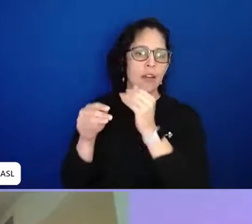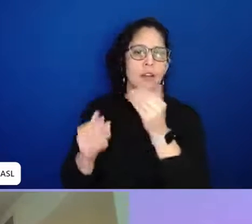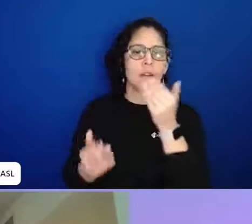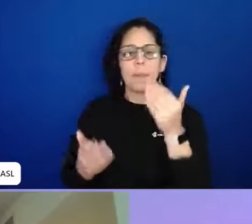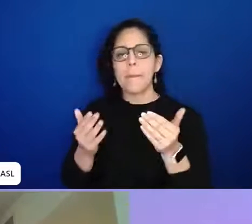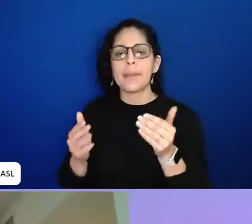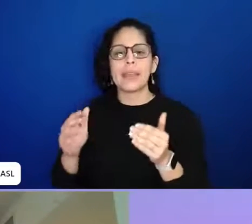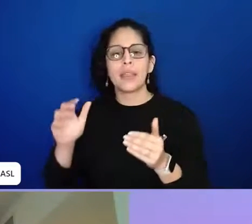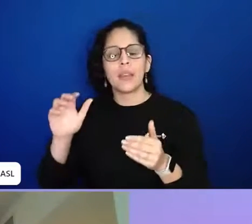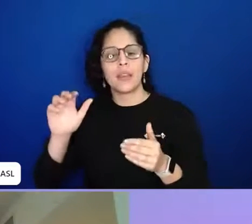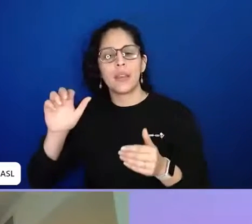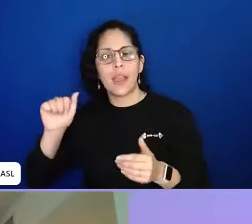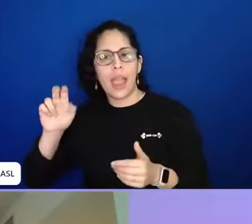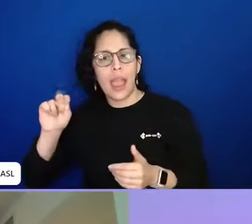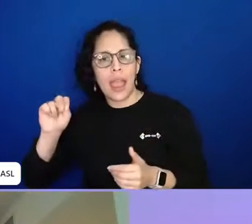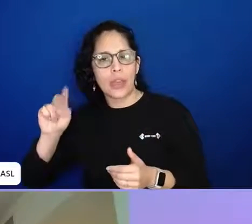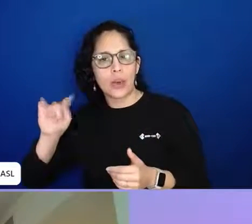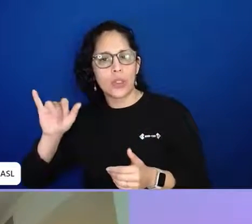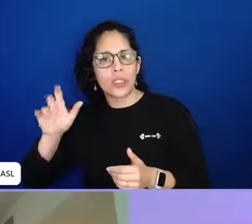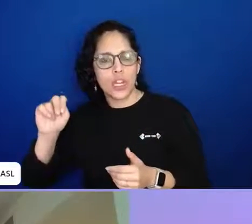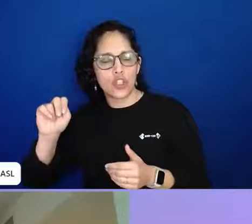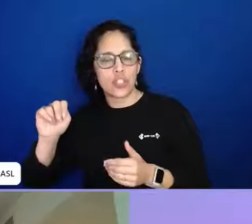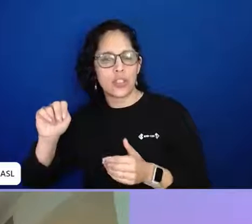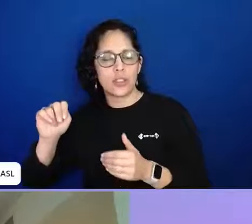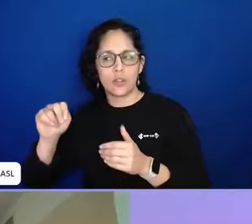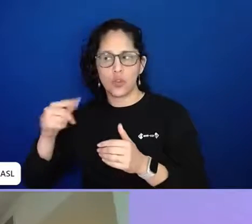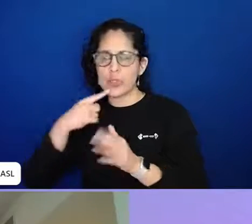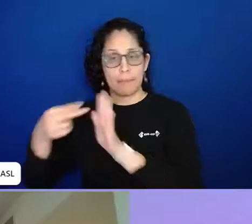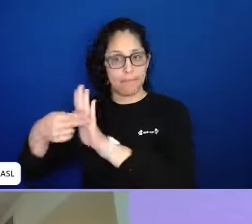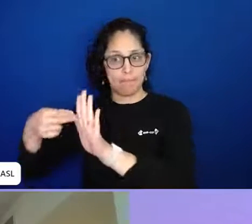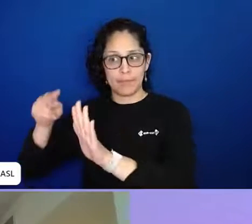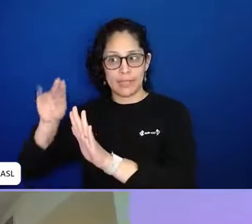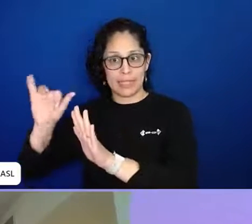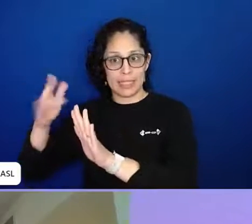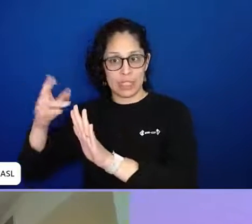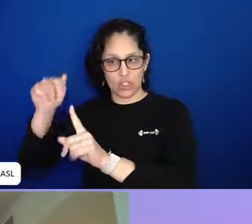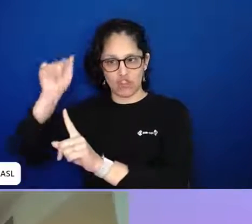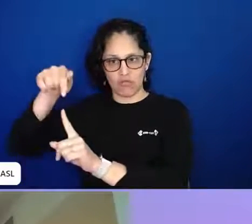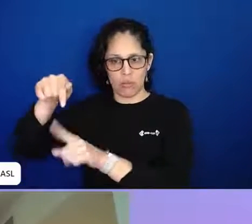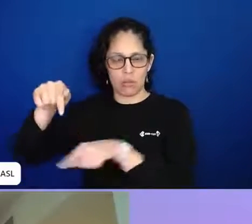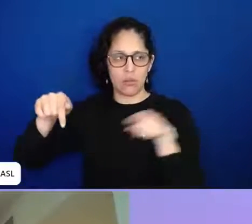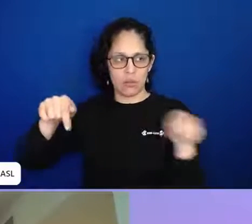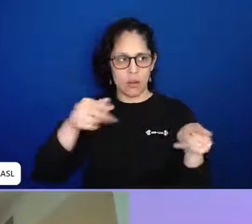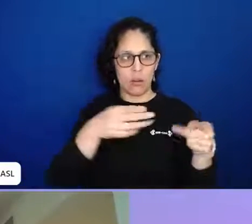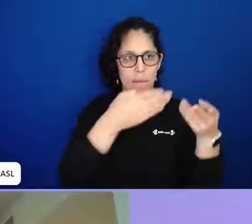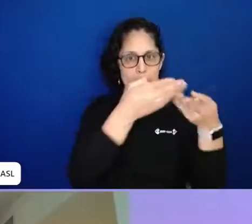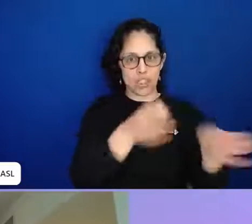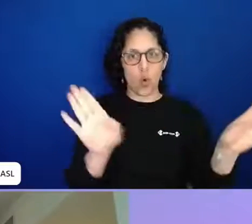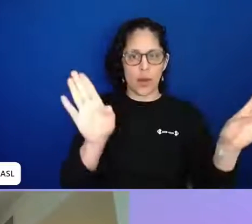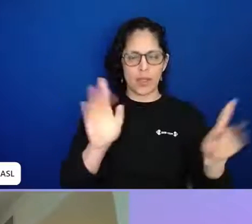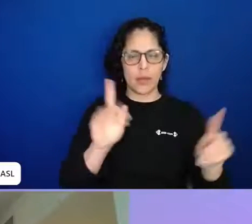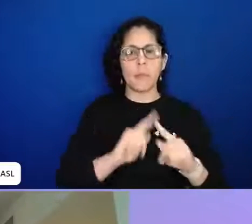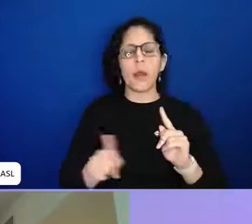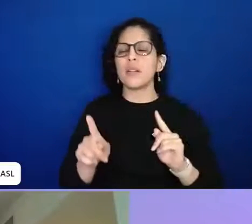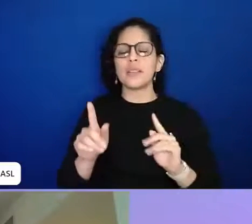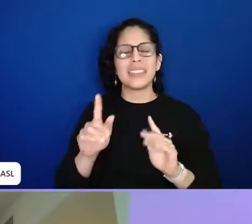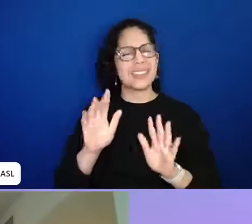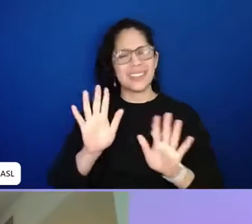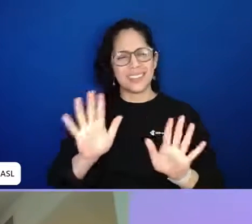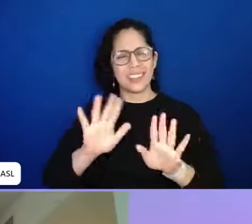over and over and over, the requirements inside annotations aren't necessarily called out differently, or documented, hate this one is